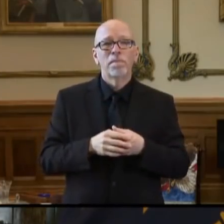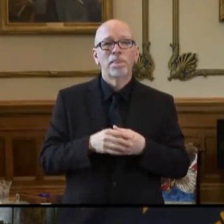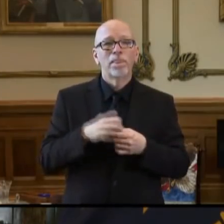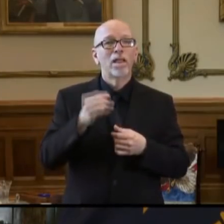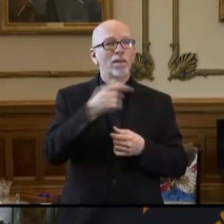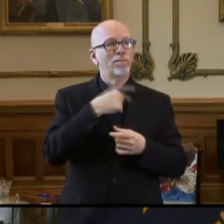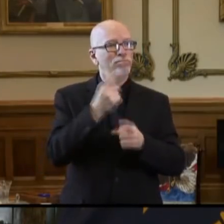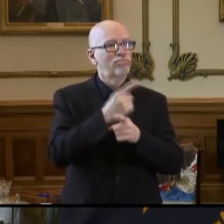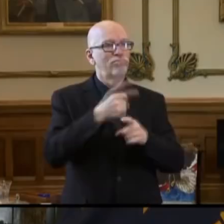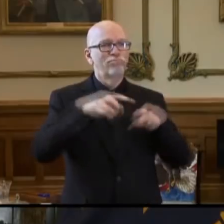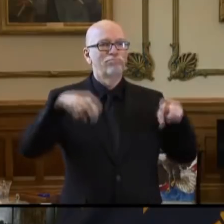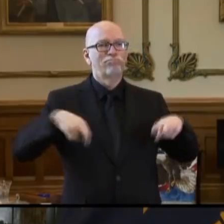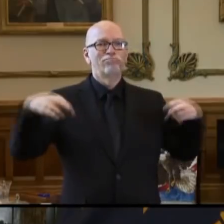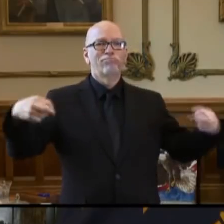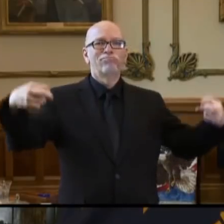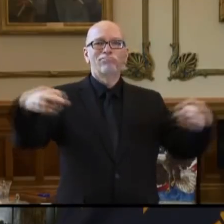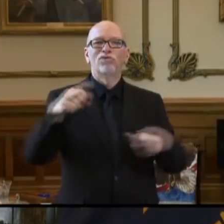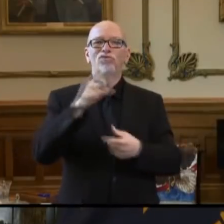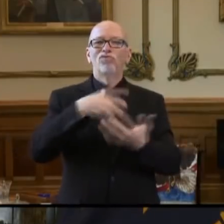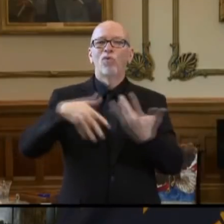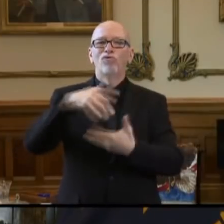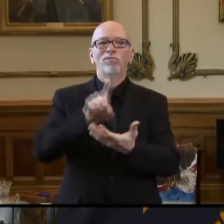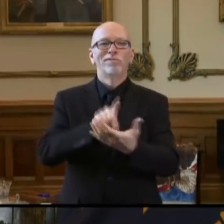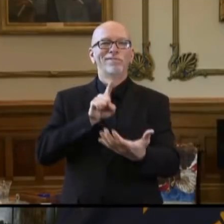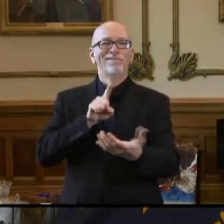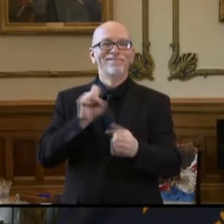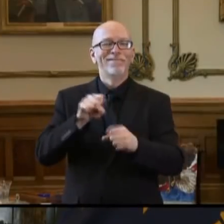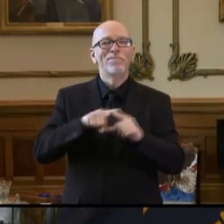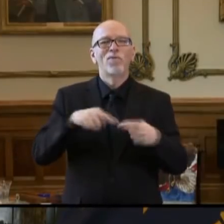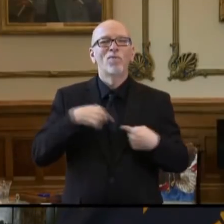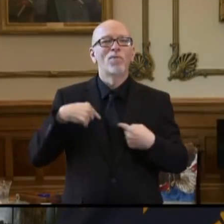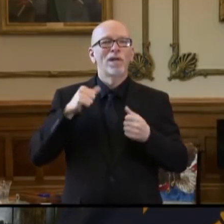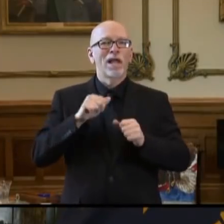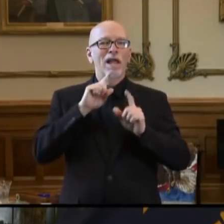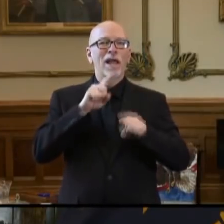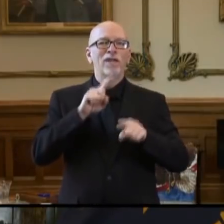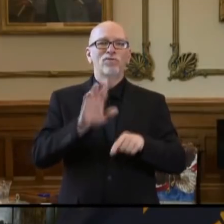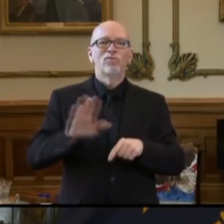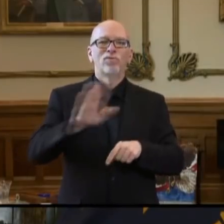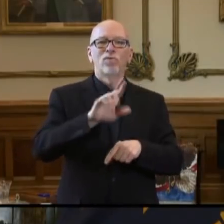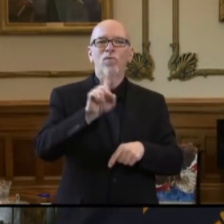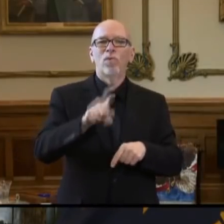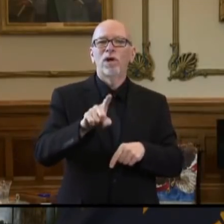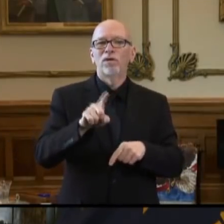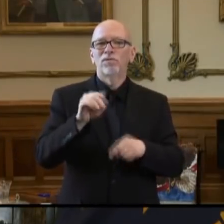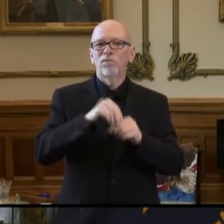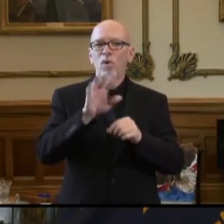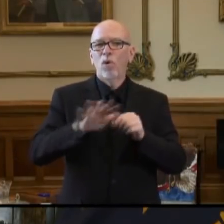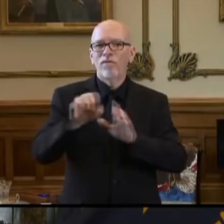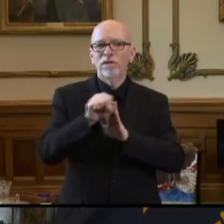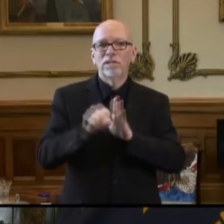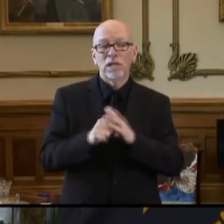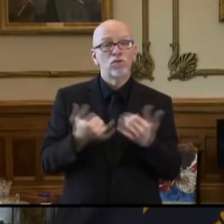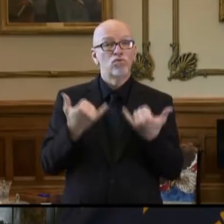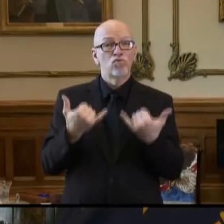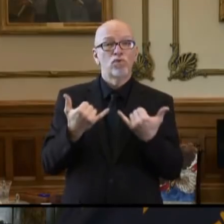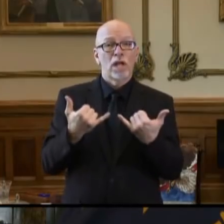FORCE HERE. THEIR PROPERLY SOCIALLY DISTANCED. BUT WE'RE